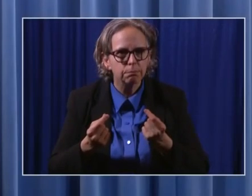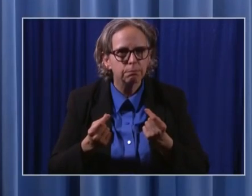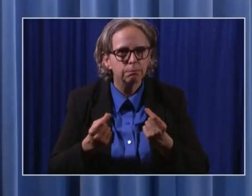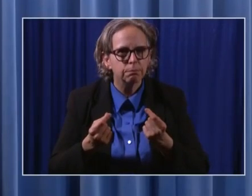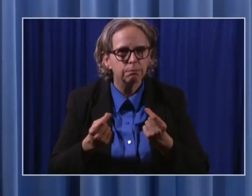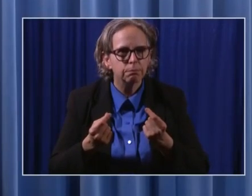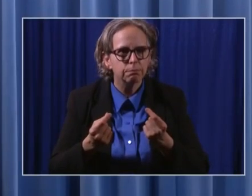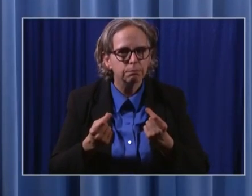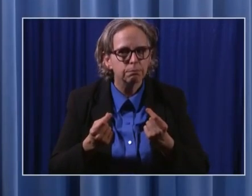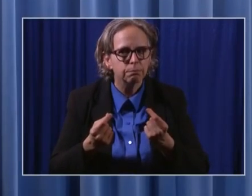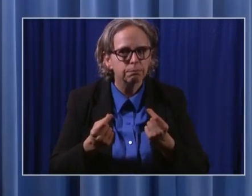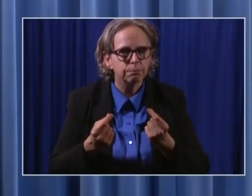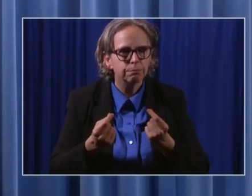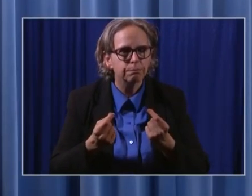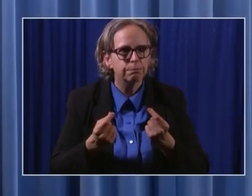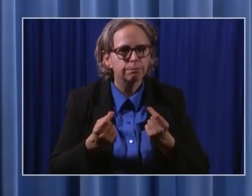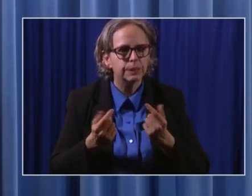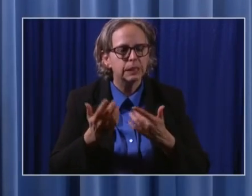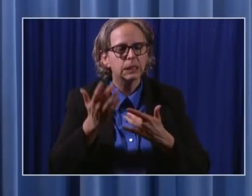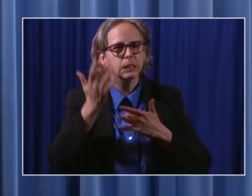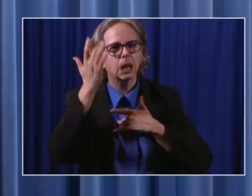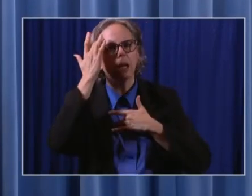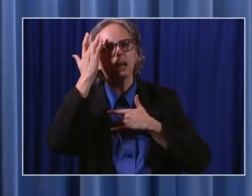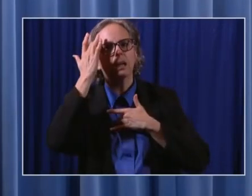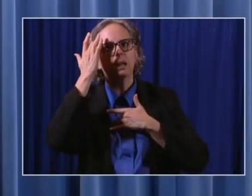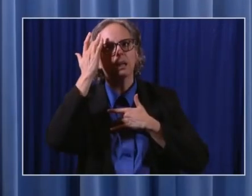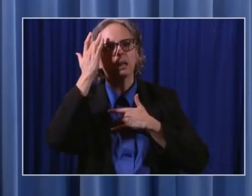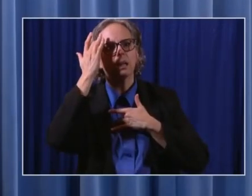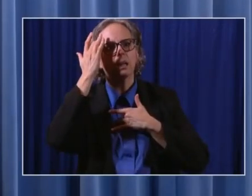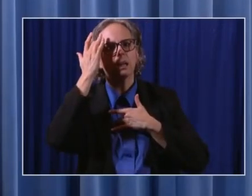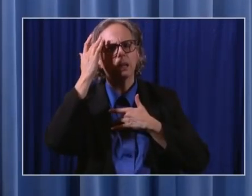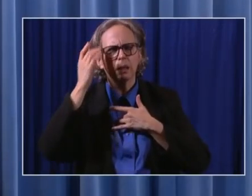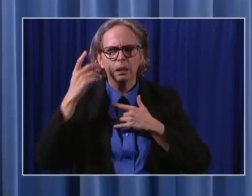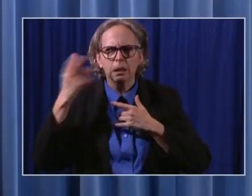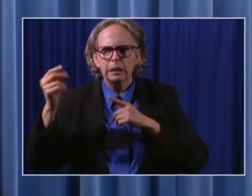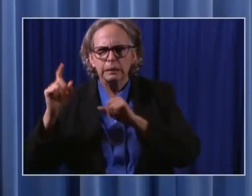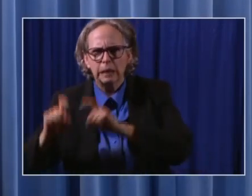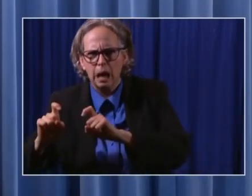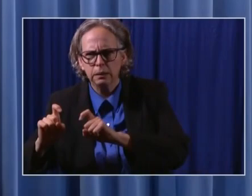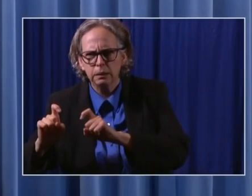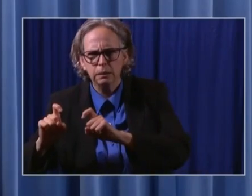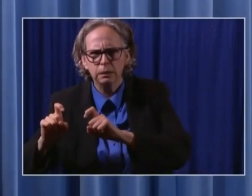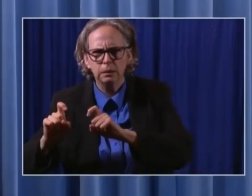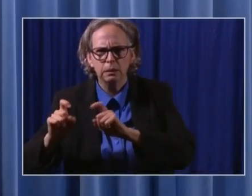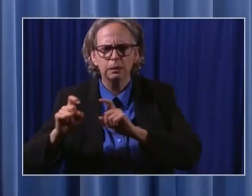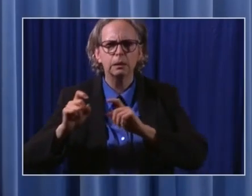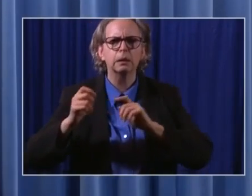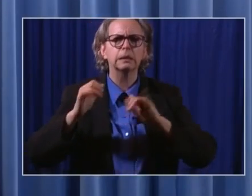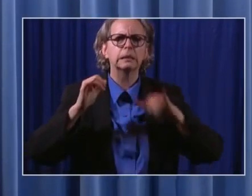PASSES IT ON EDIFEX THE REST OF THE FAMILY. IF THE FIRST PERSON TO COME INTO THE FAMILY DOES NOT HAVE SYMPTOMS, THEY WILL PROBABLY GO ON WITH THEIR DAILY LIVES. THEY GO TO WORK OR PLAY WITH